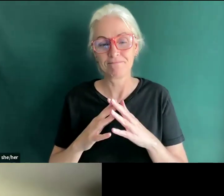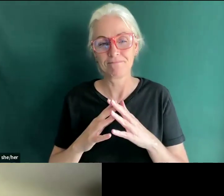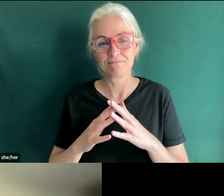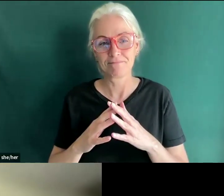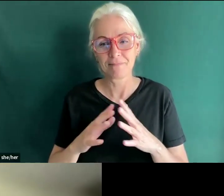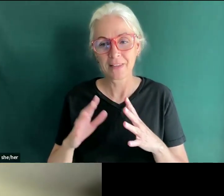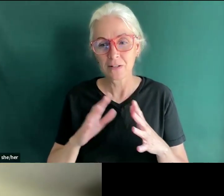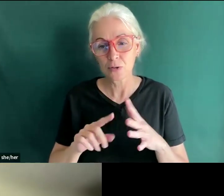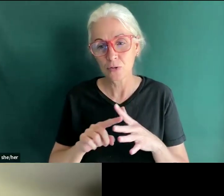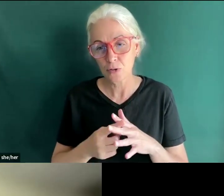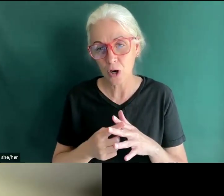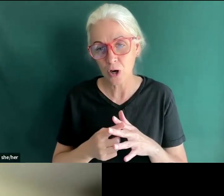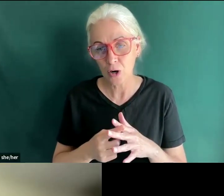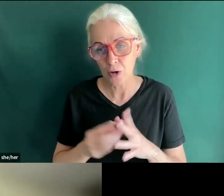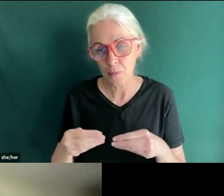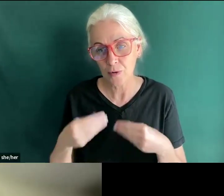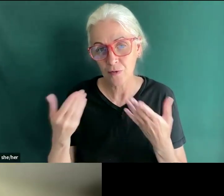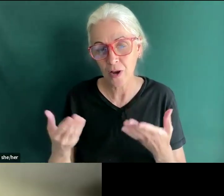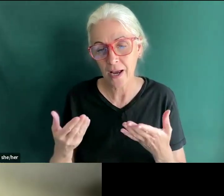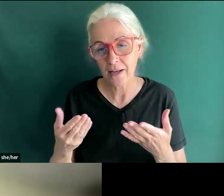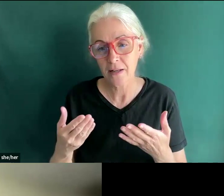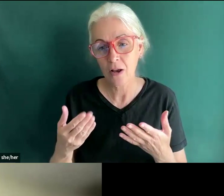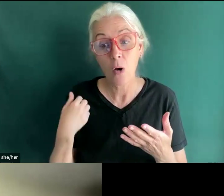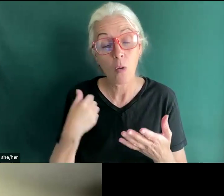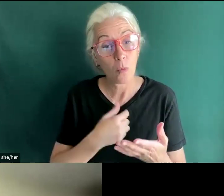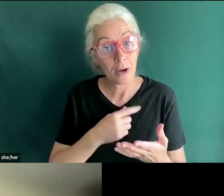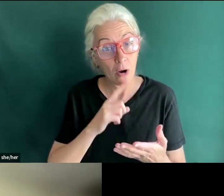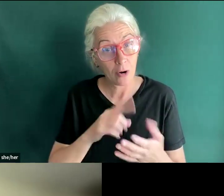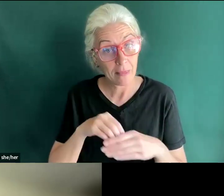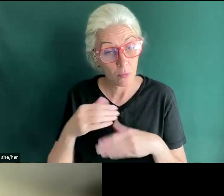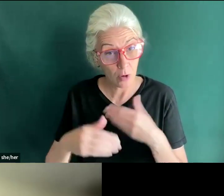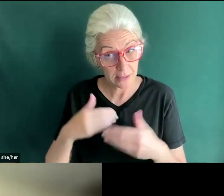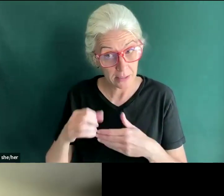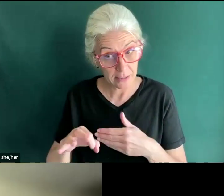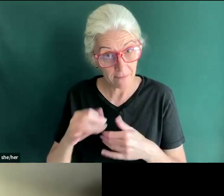just to start off and provide a little bit of context, so we are in the process of finalizing